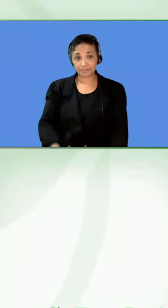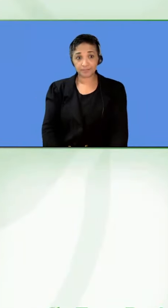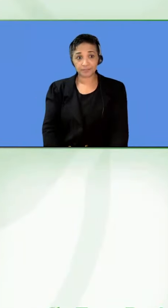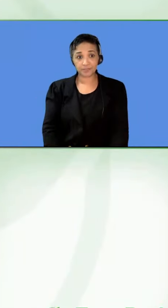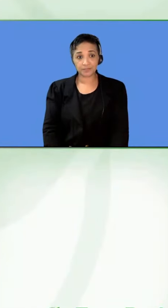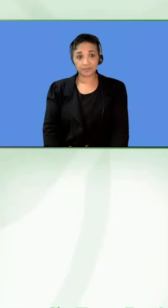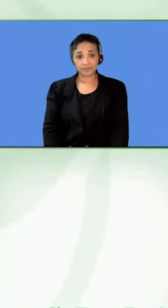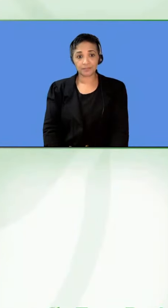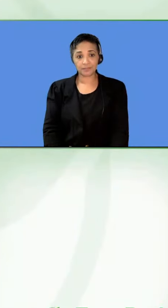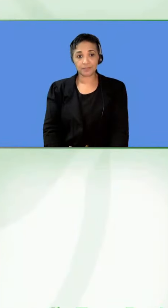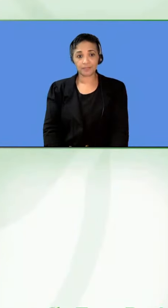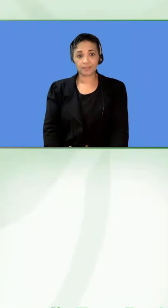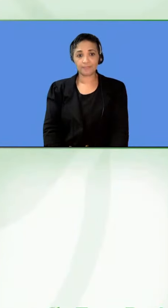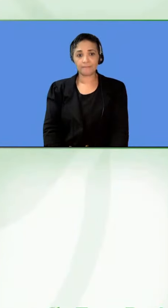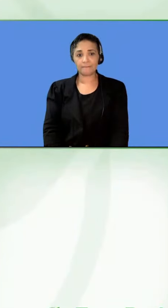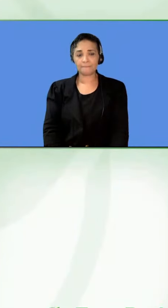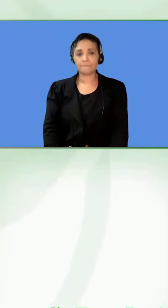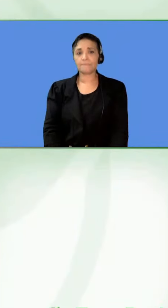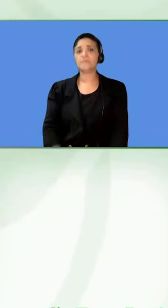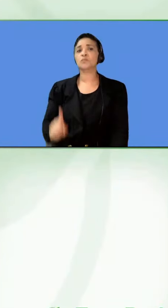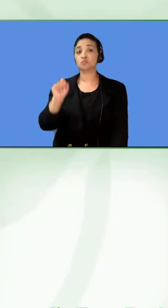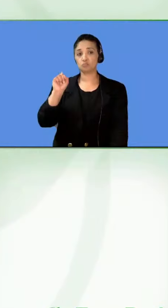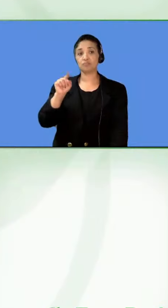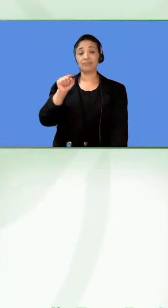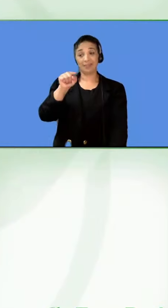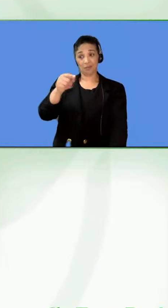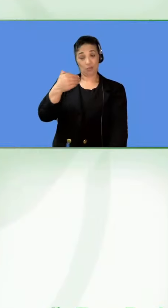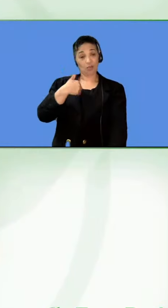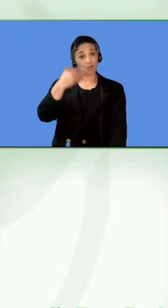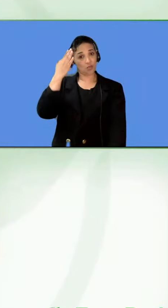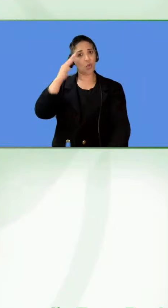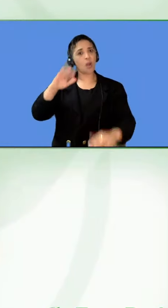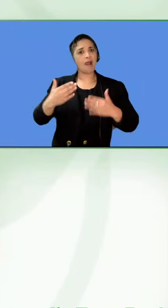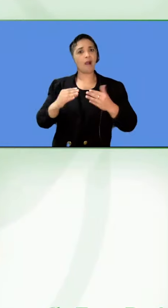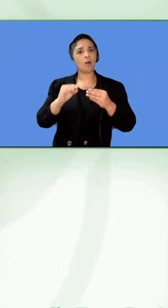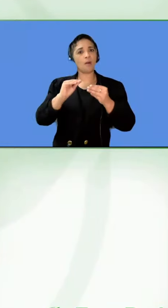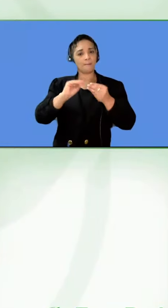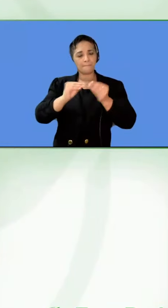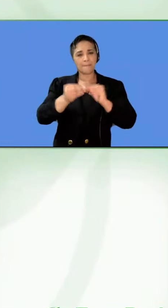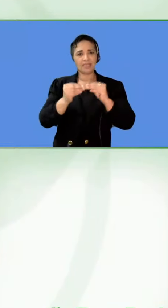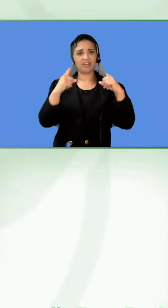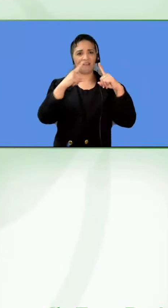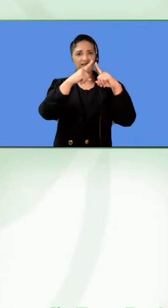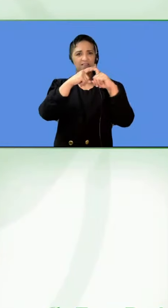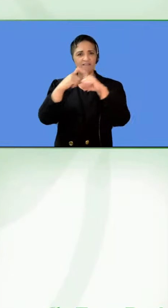A solution for mathematics, mathematics formulas.